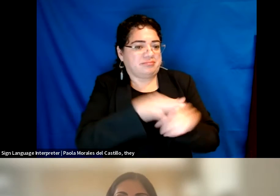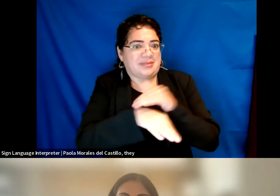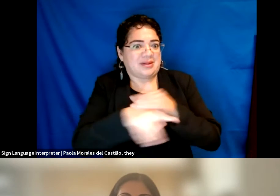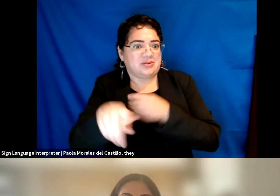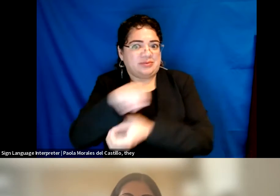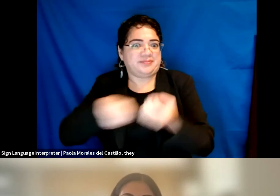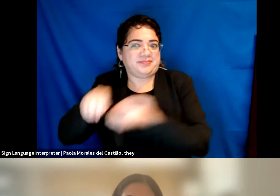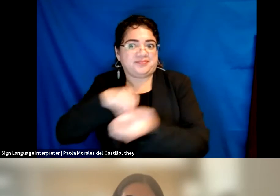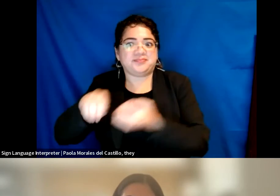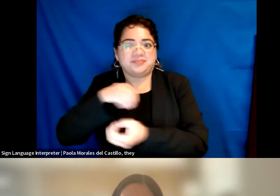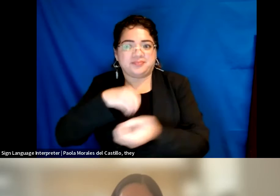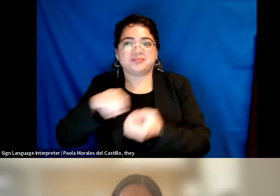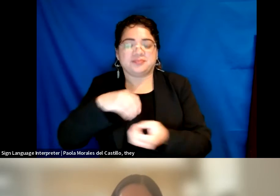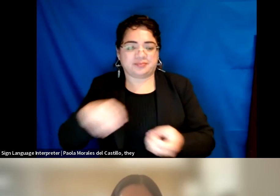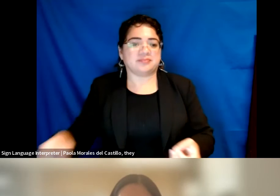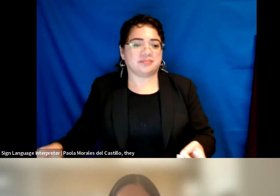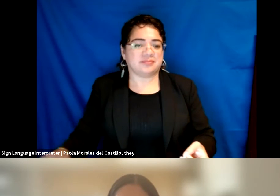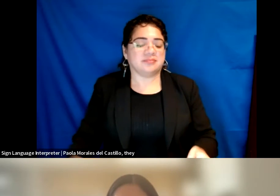Annabelle Lolinco (she/her): uh dibs on the question, and then we can move.